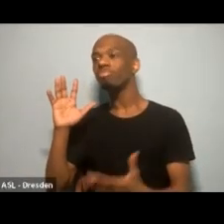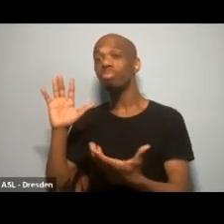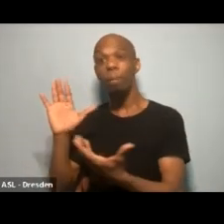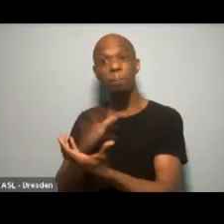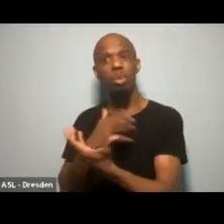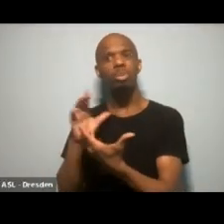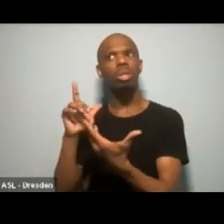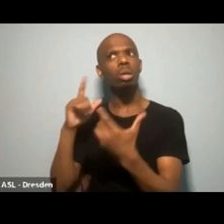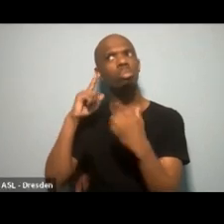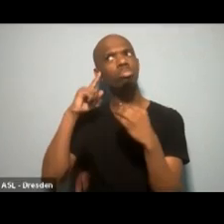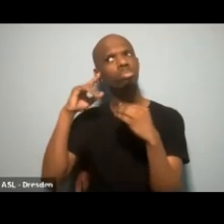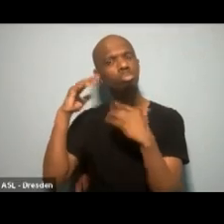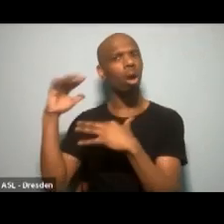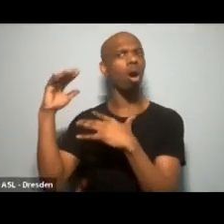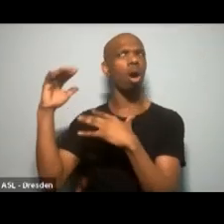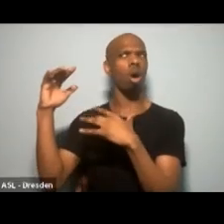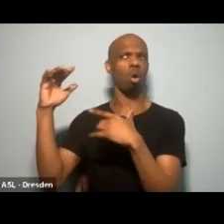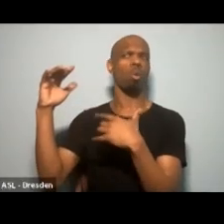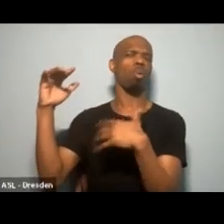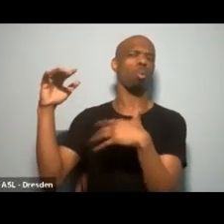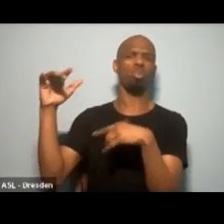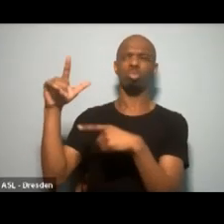We believe our key stars